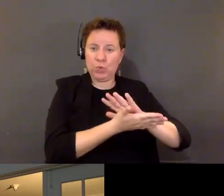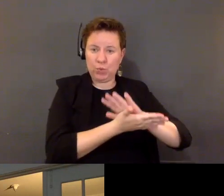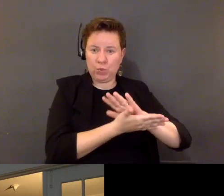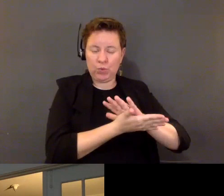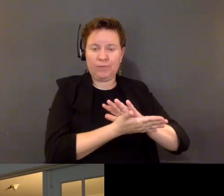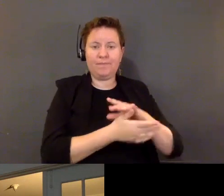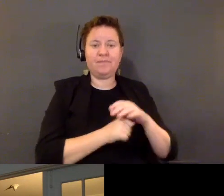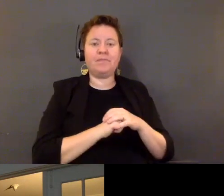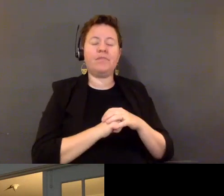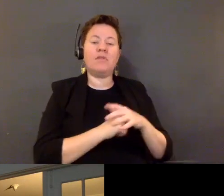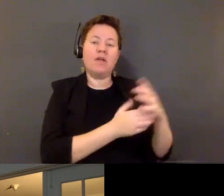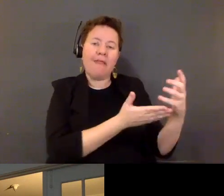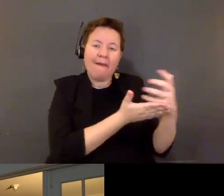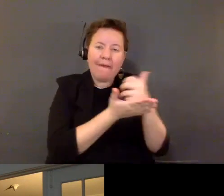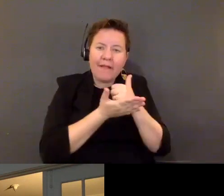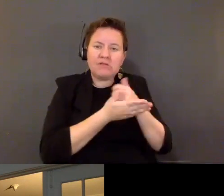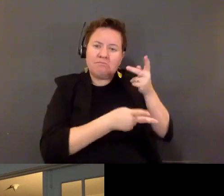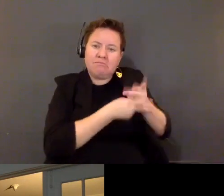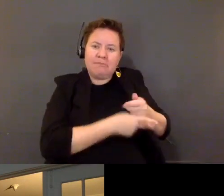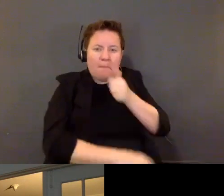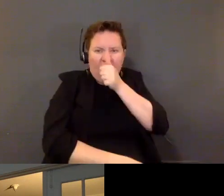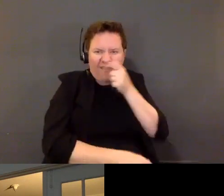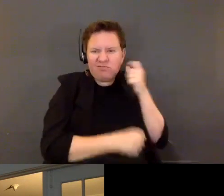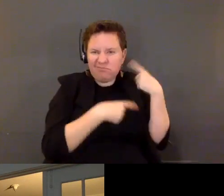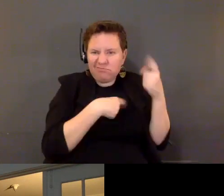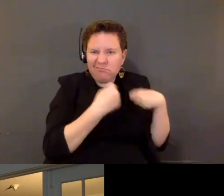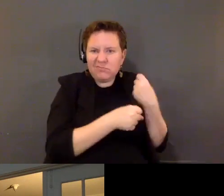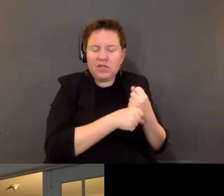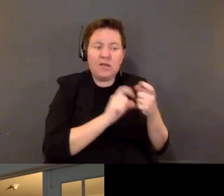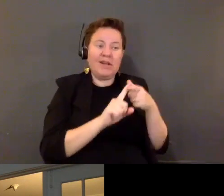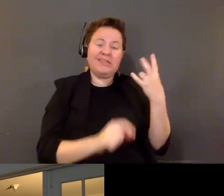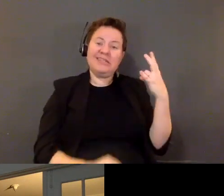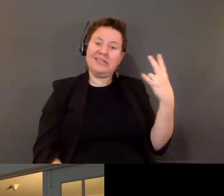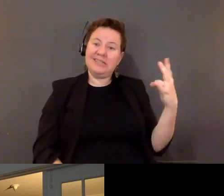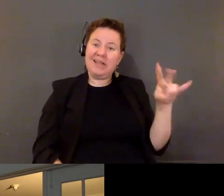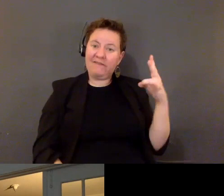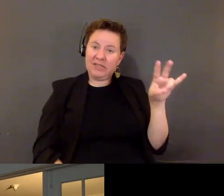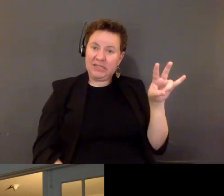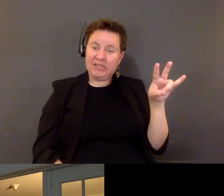the collection remained private for decades but in the 1970s the museum was open to the public